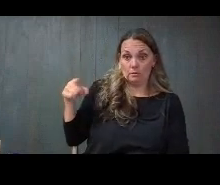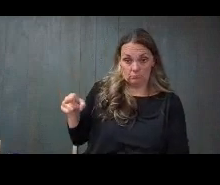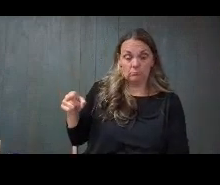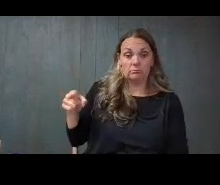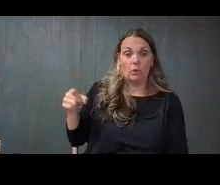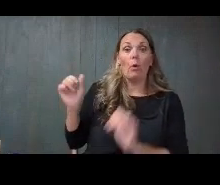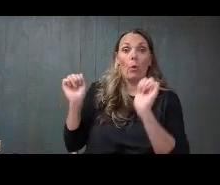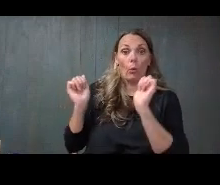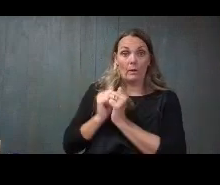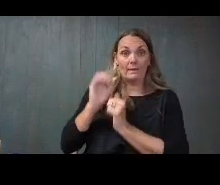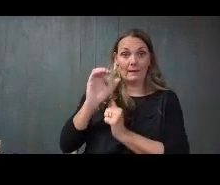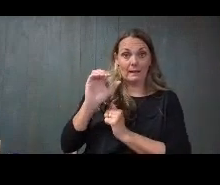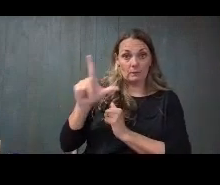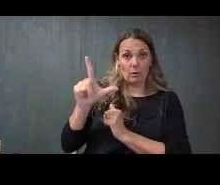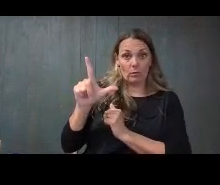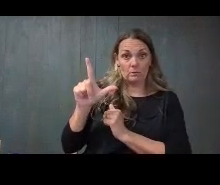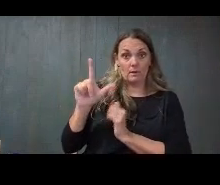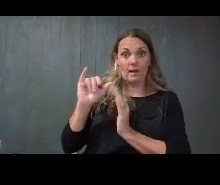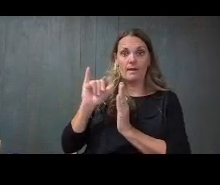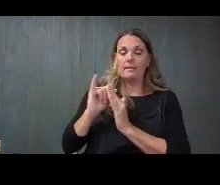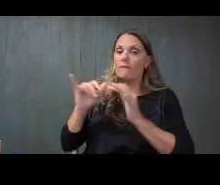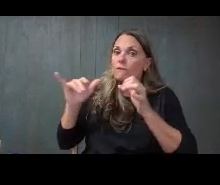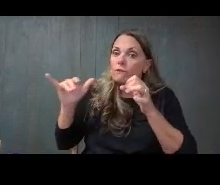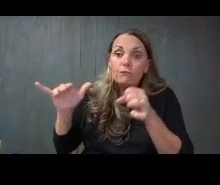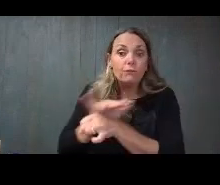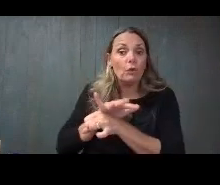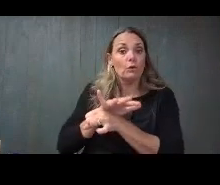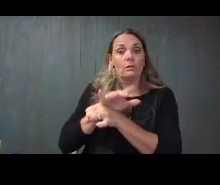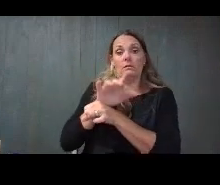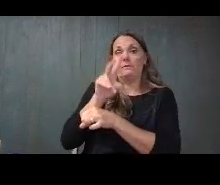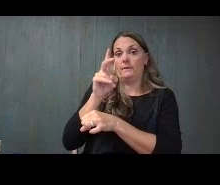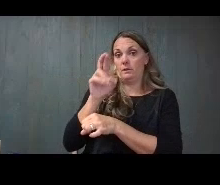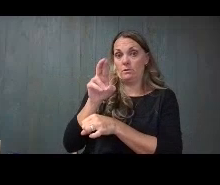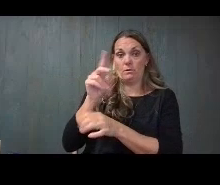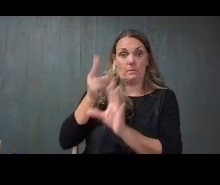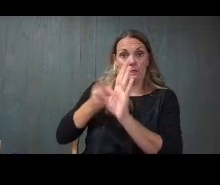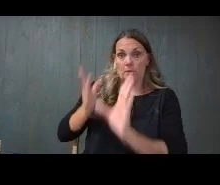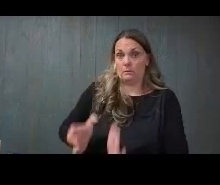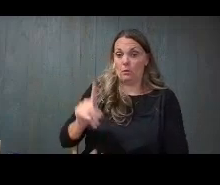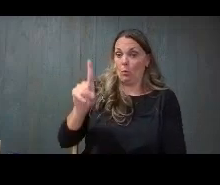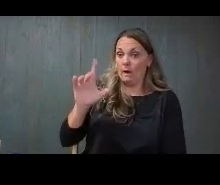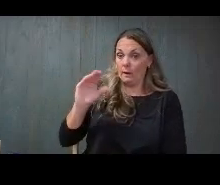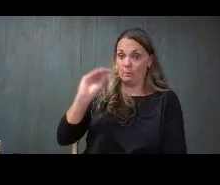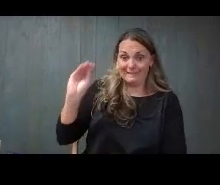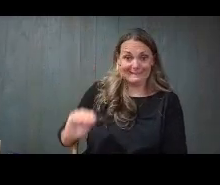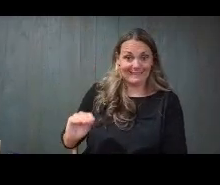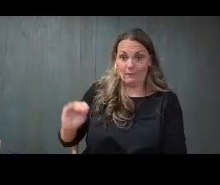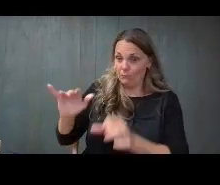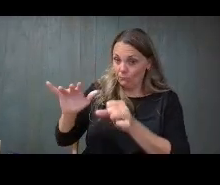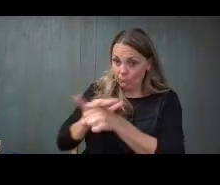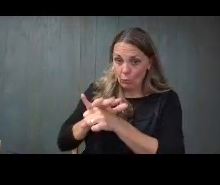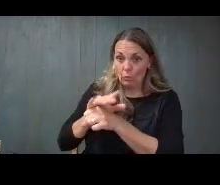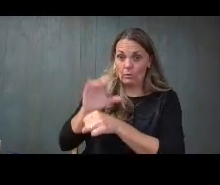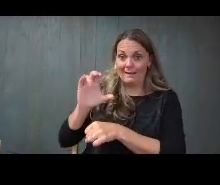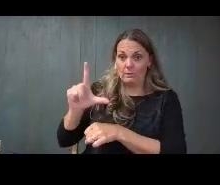caseload that consists entirely of VR participants, 100% VR caseload.